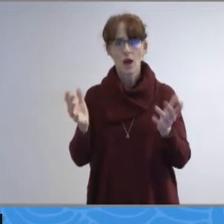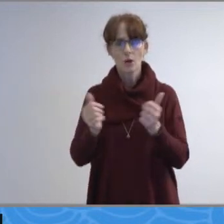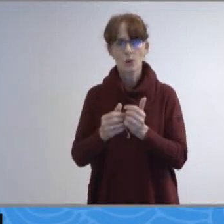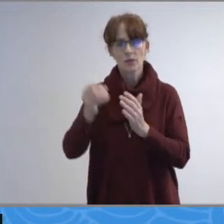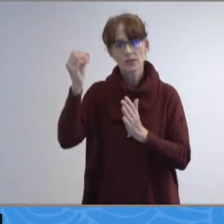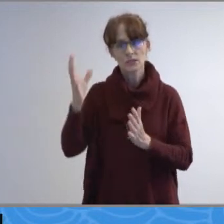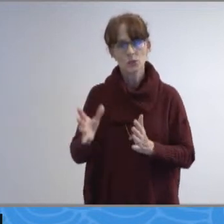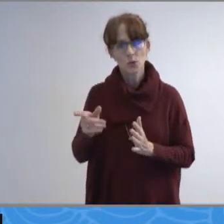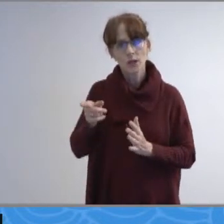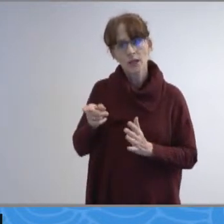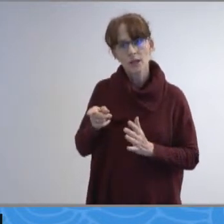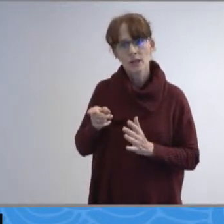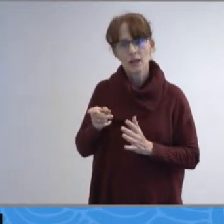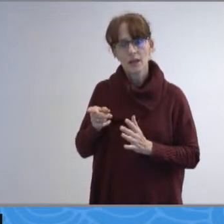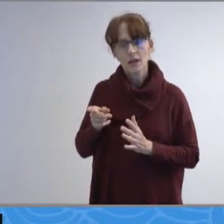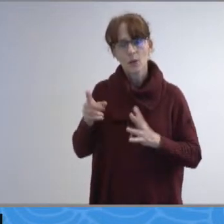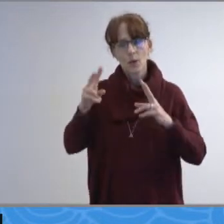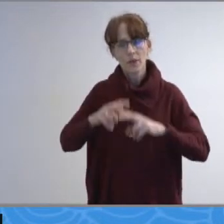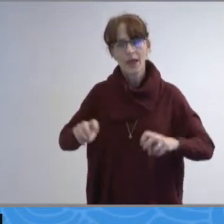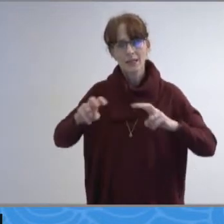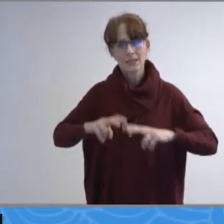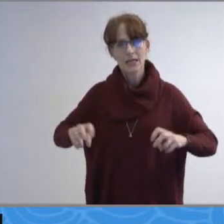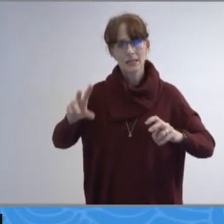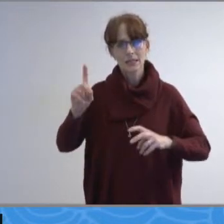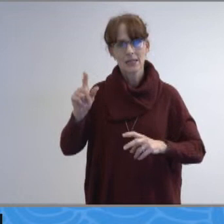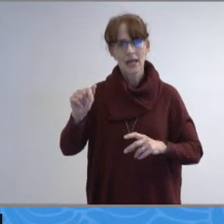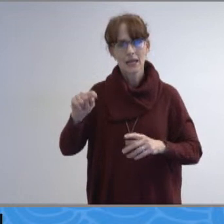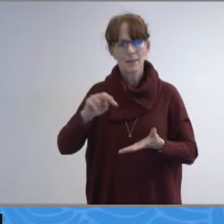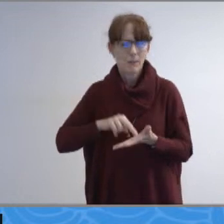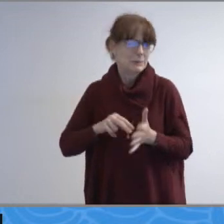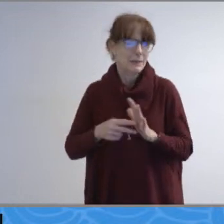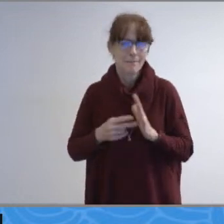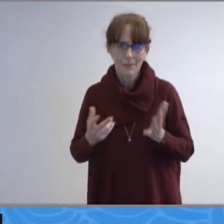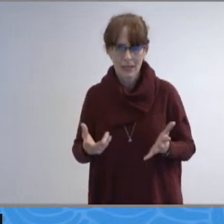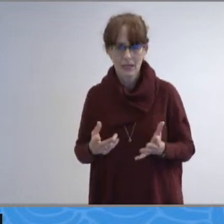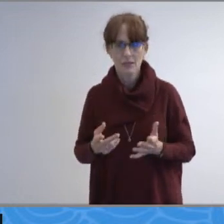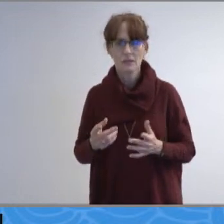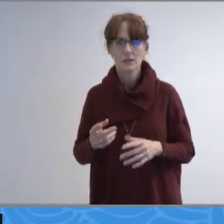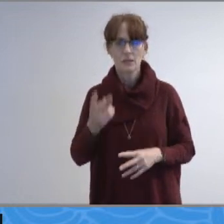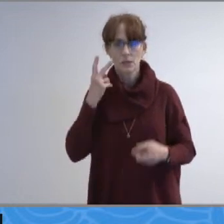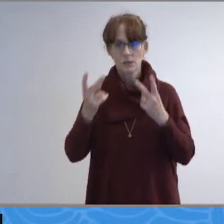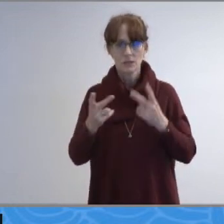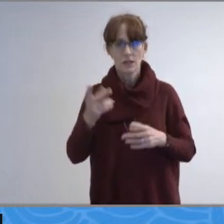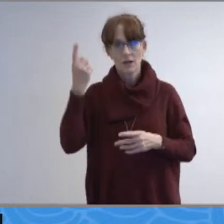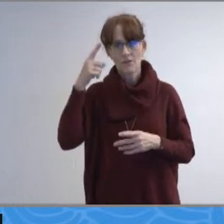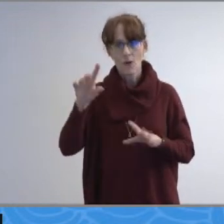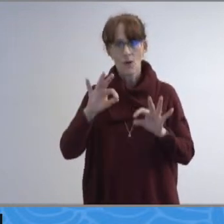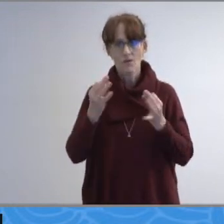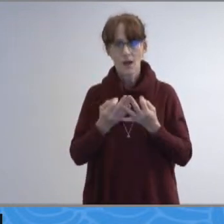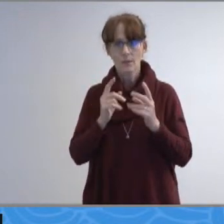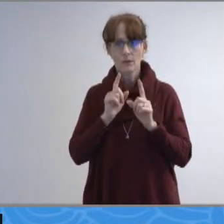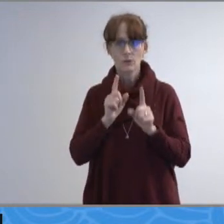about what that Diagnostic data means. So when you see the For Families Report, it's going to give you again,